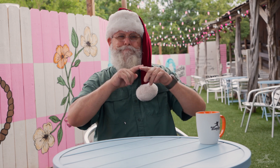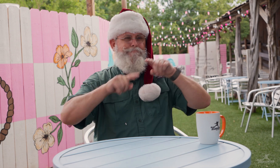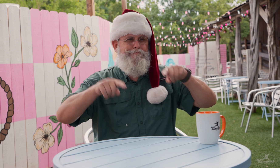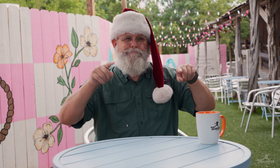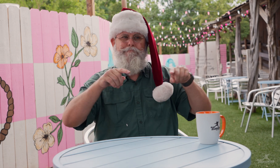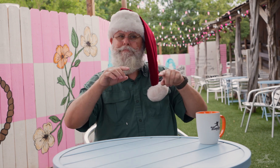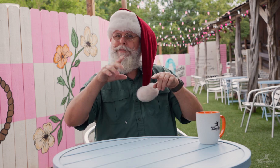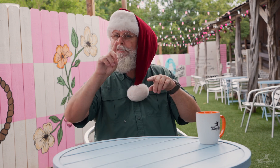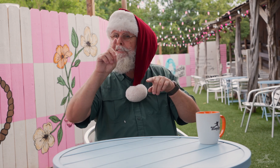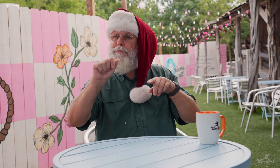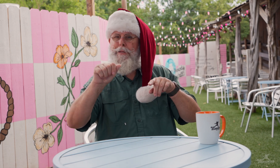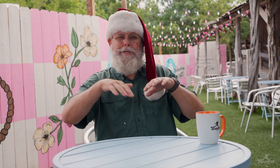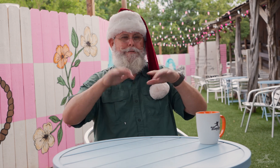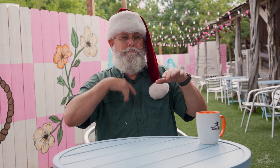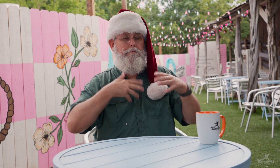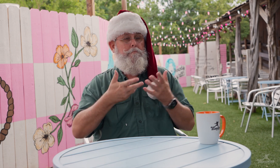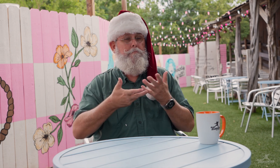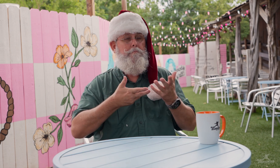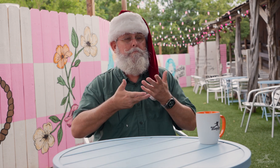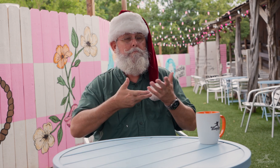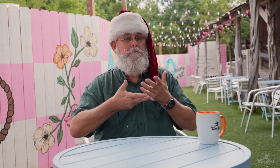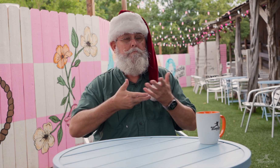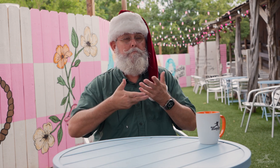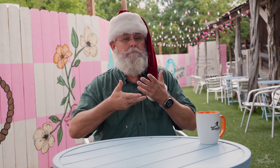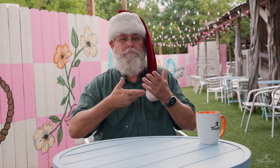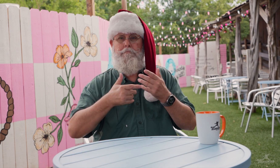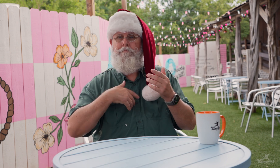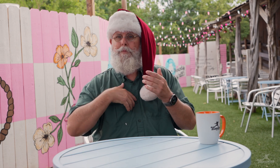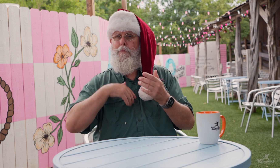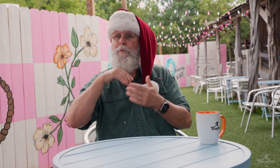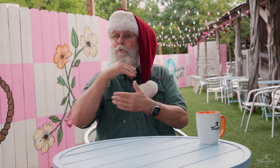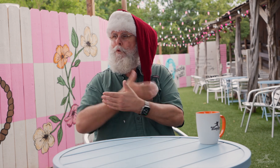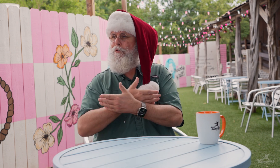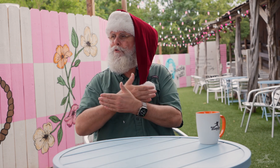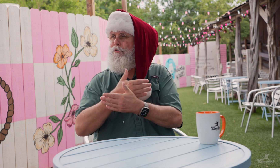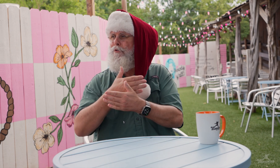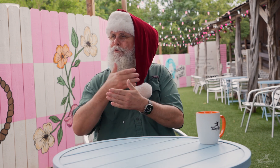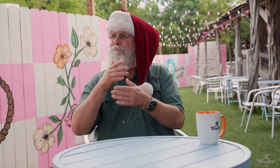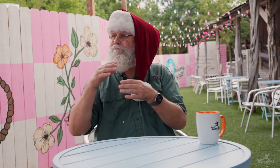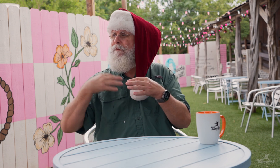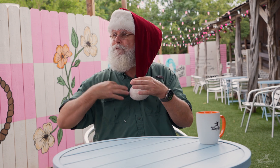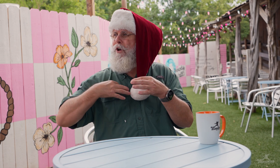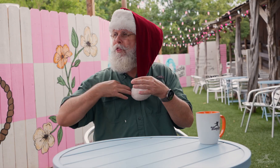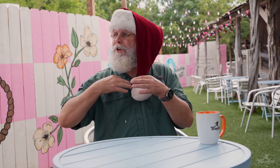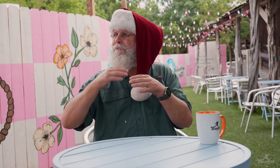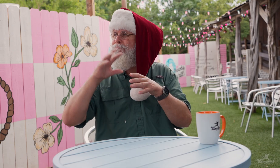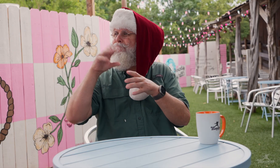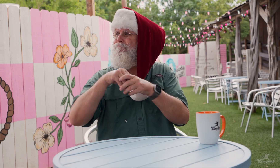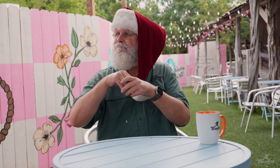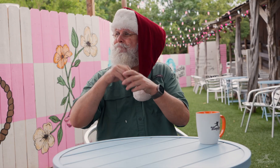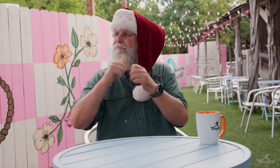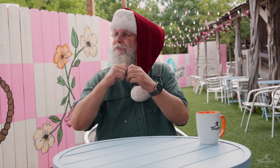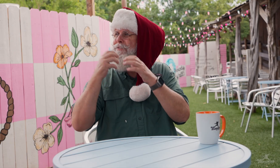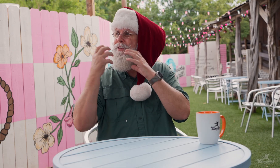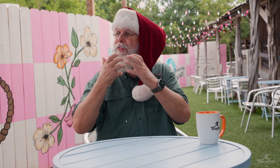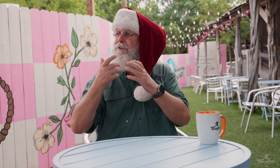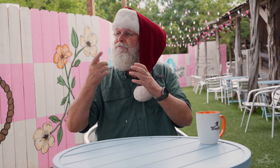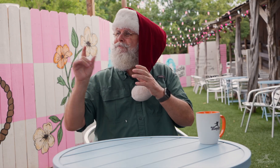Different disabilities, I was interacting with them all My daughter was there as a volunteer at the event